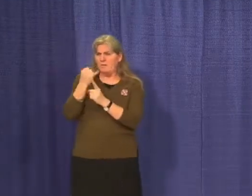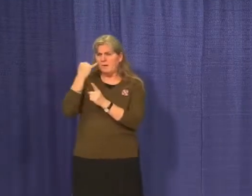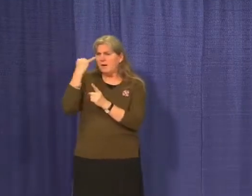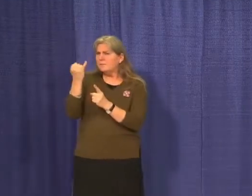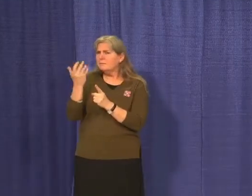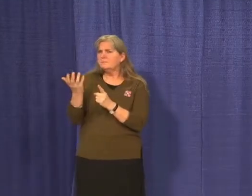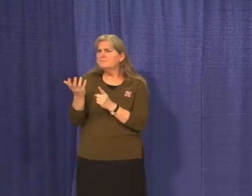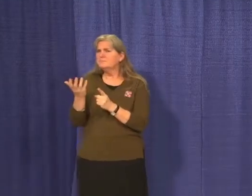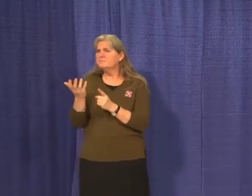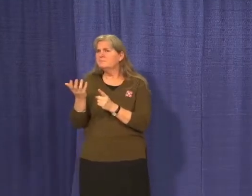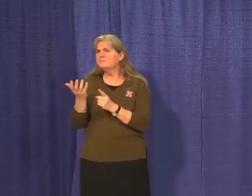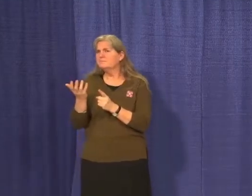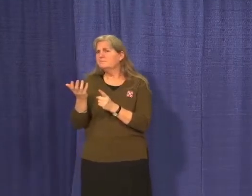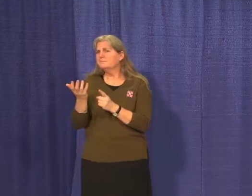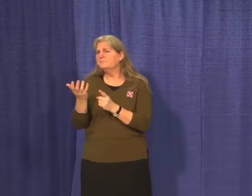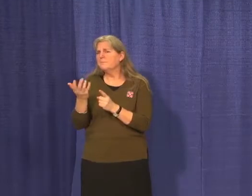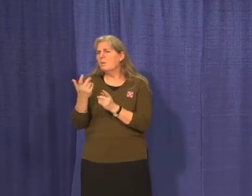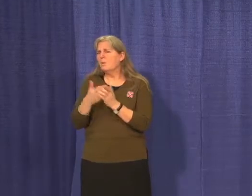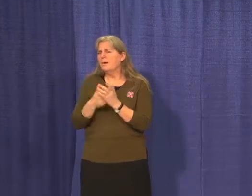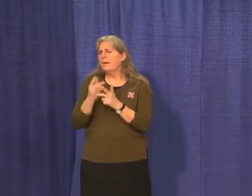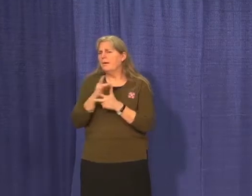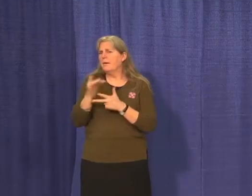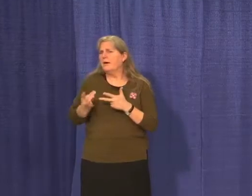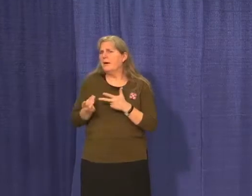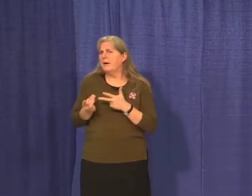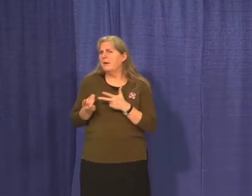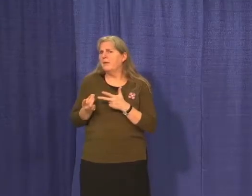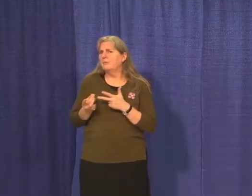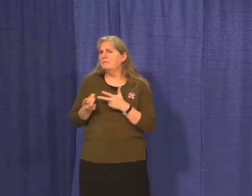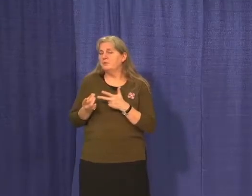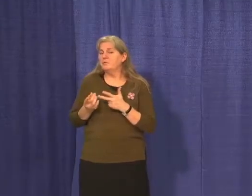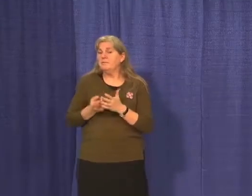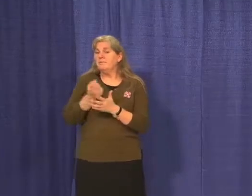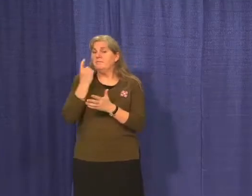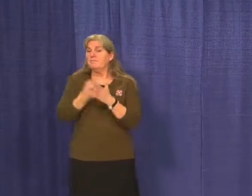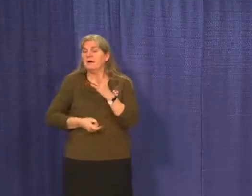you have ideas about what options there are beyond the